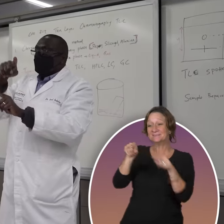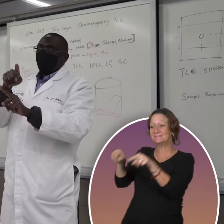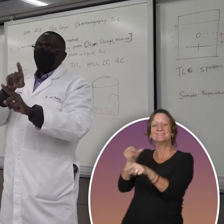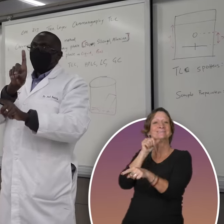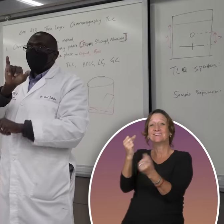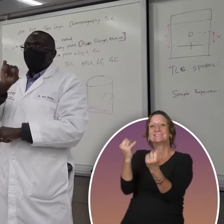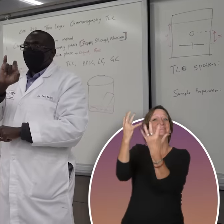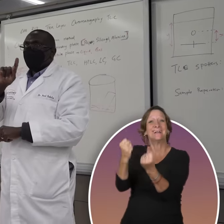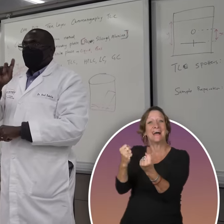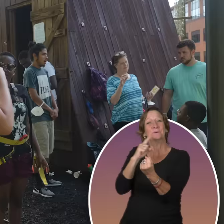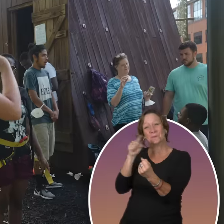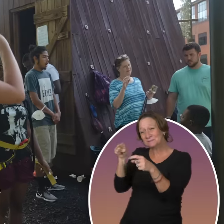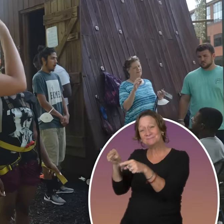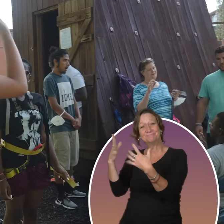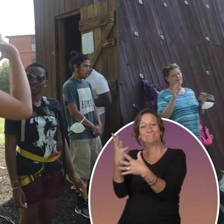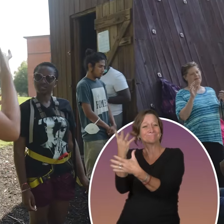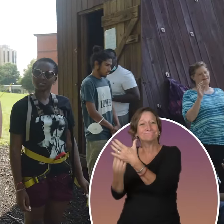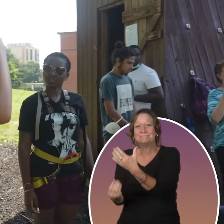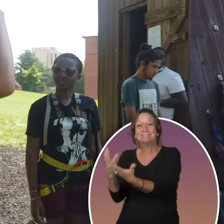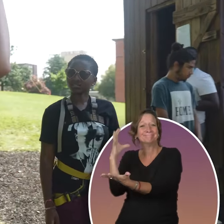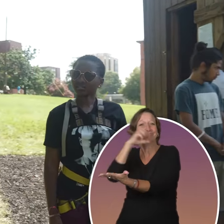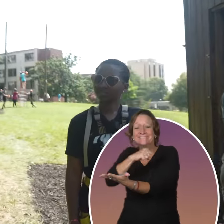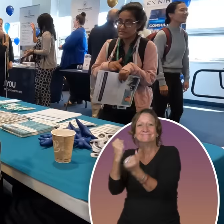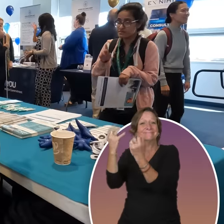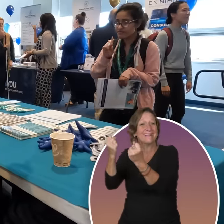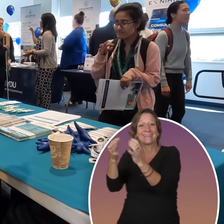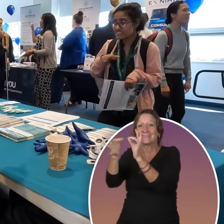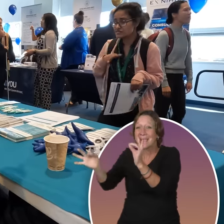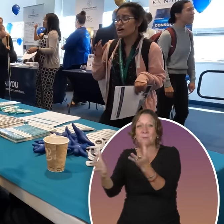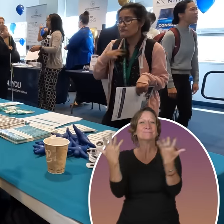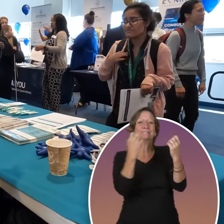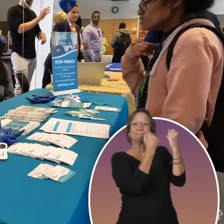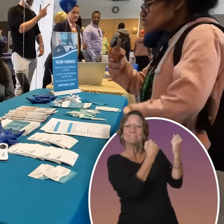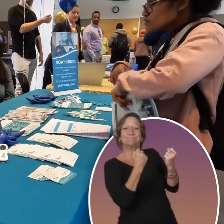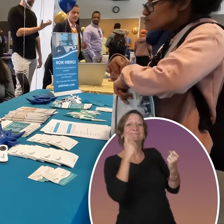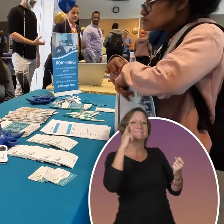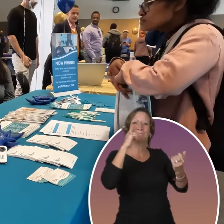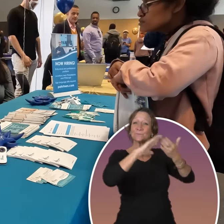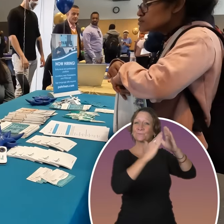who've been missing out on an entire dimension of language and on a vibrant community of Deaf people who use it.